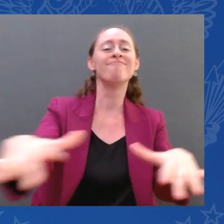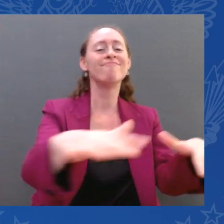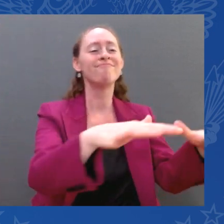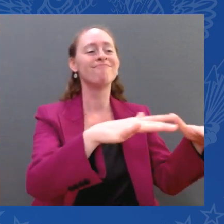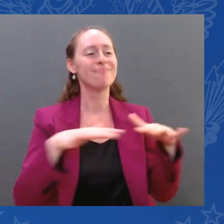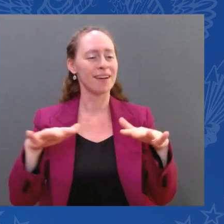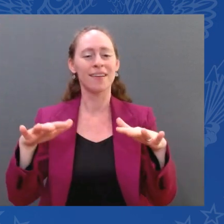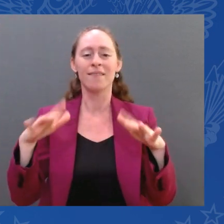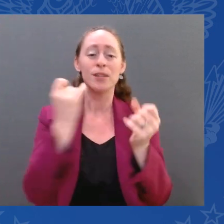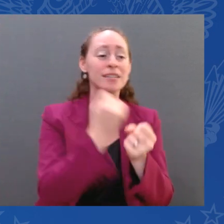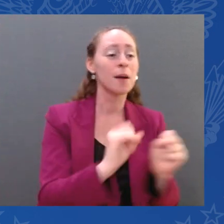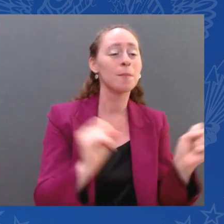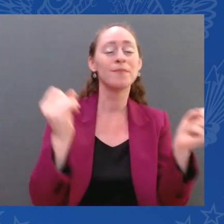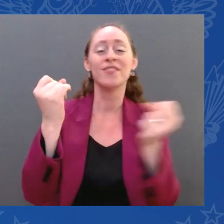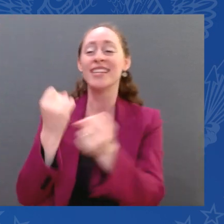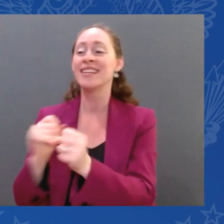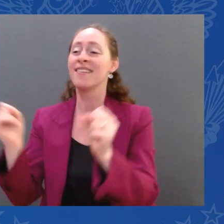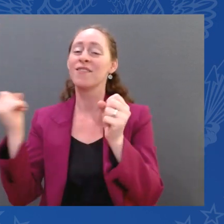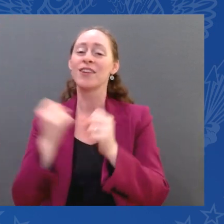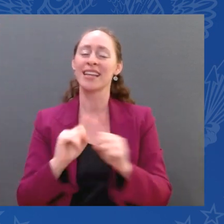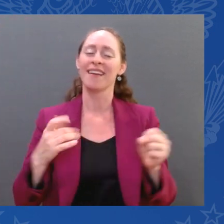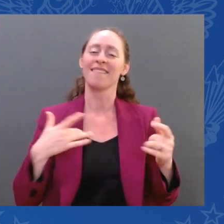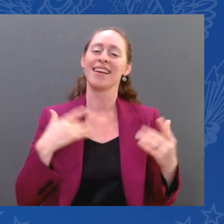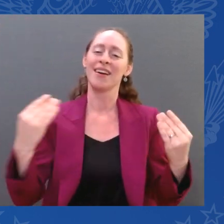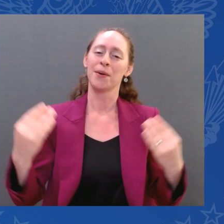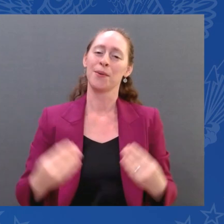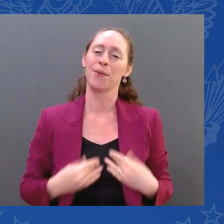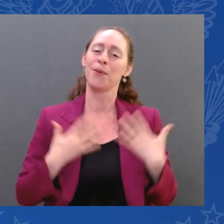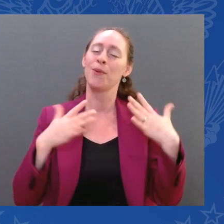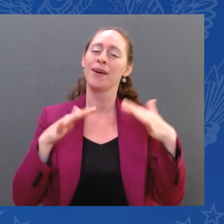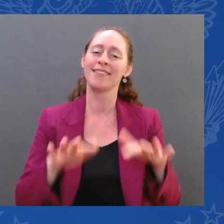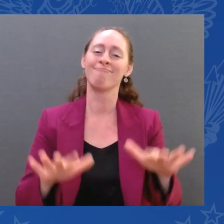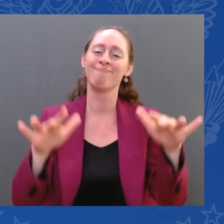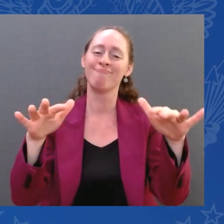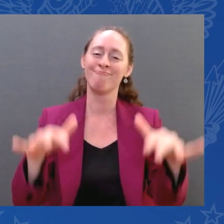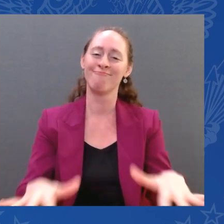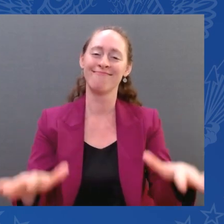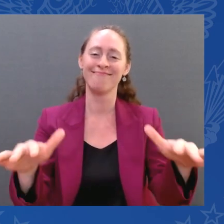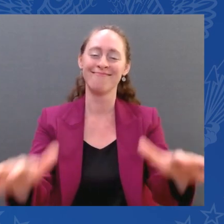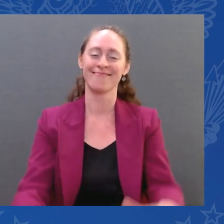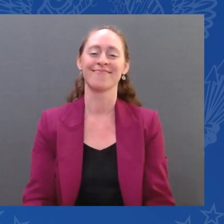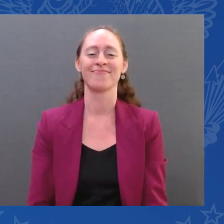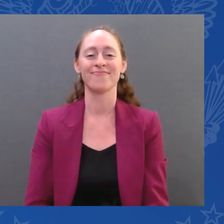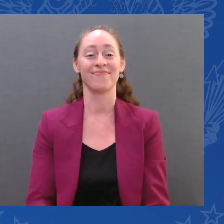An extraordinary, extraordinary group of Americans up here on this stage that I had the honor to recognize today